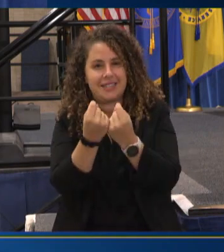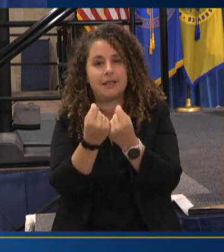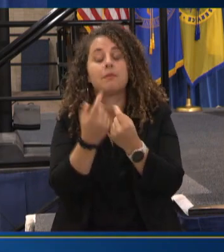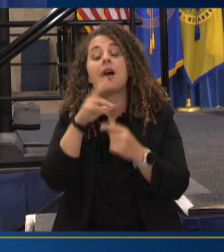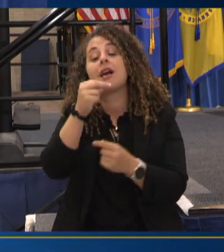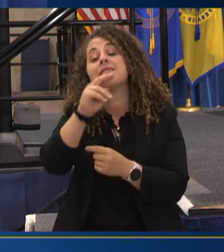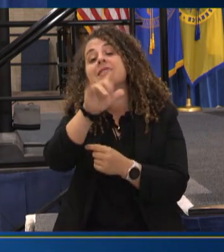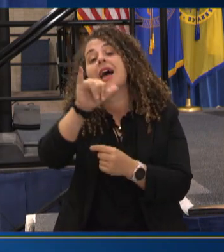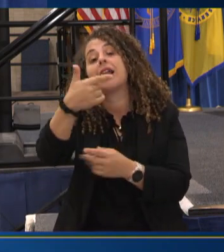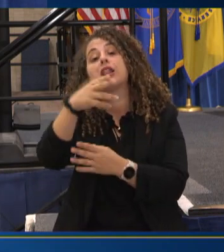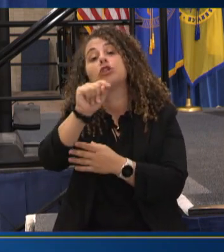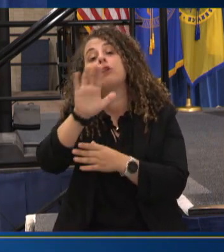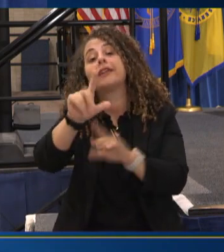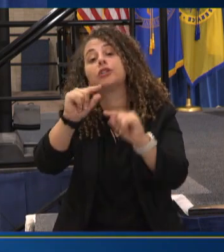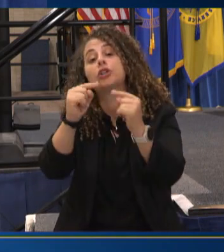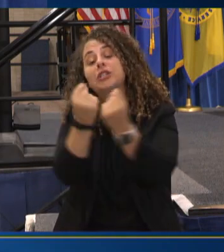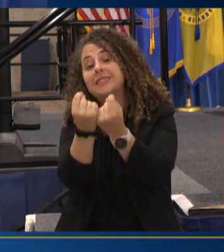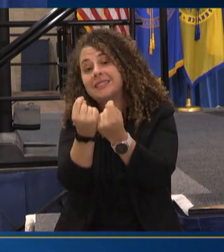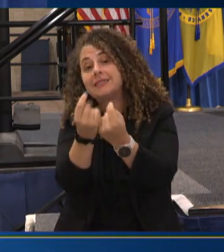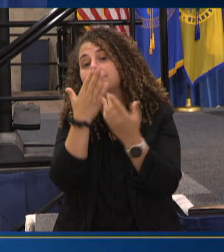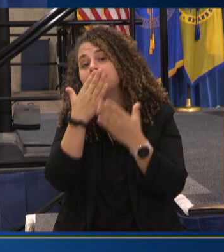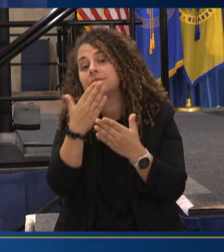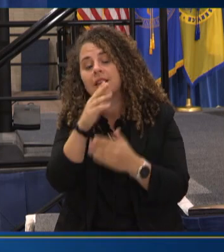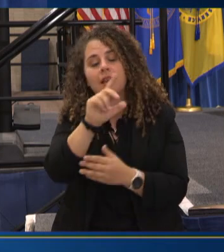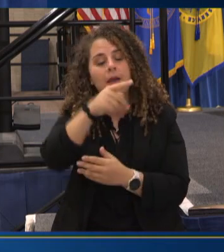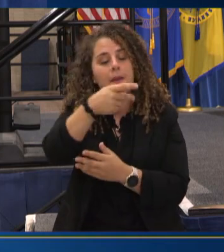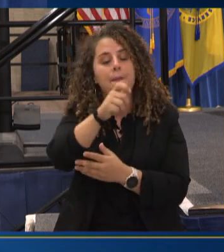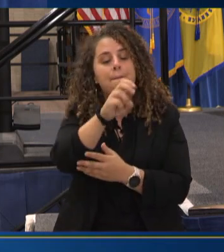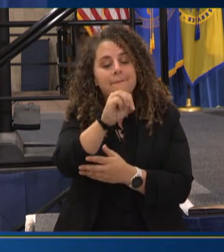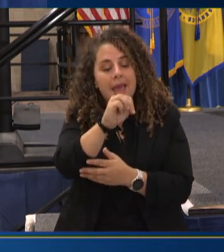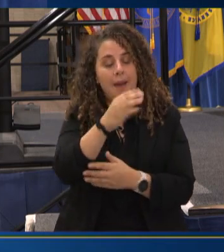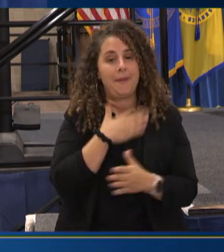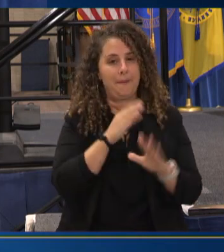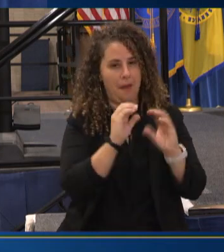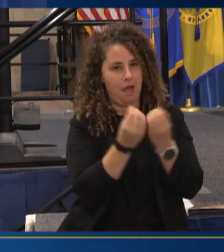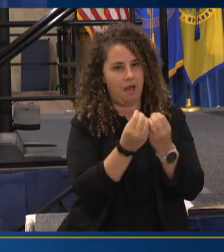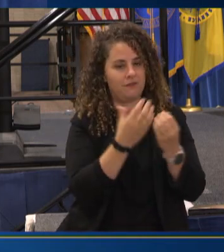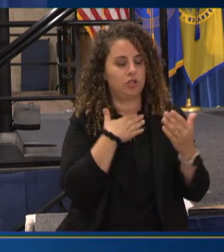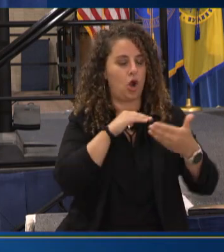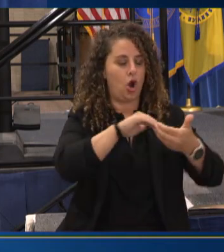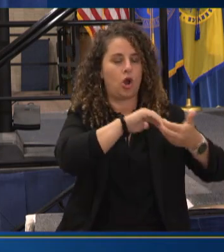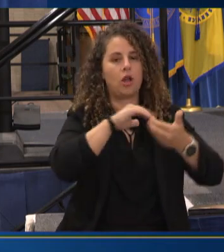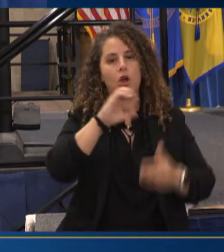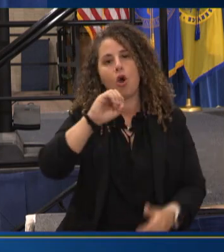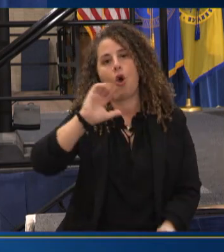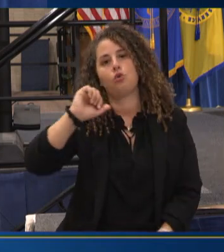Grant and her team in ACF, pam Winston in my office and our colleagues in OASH and